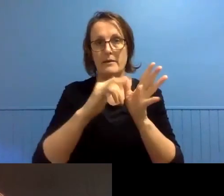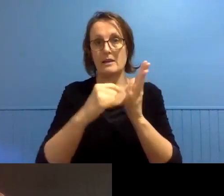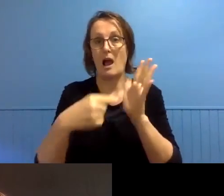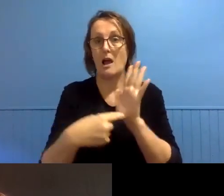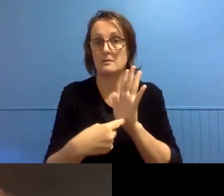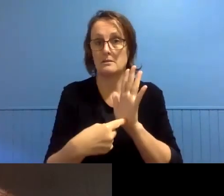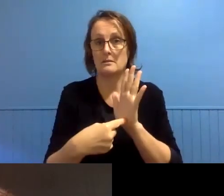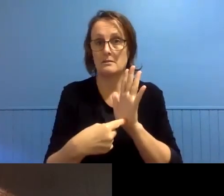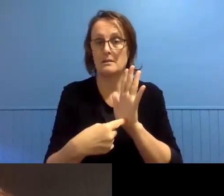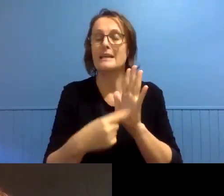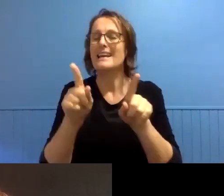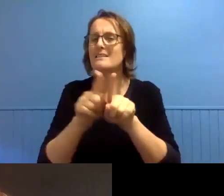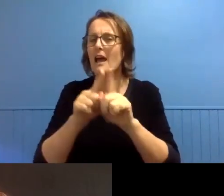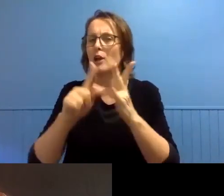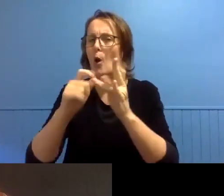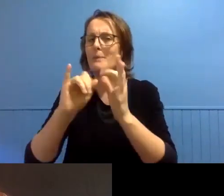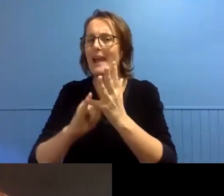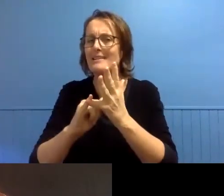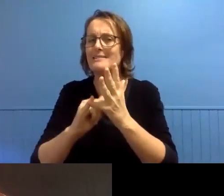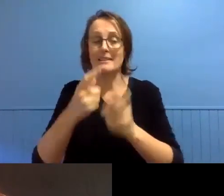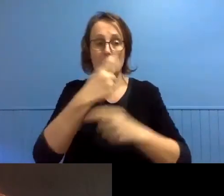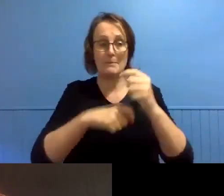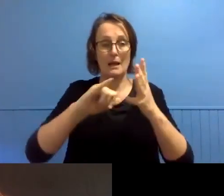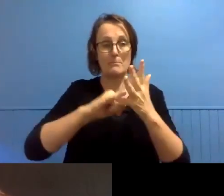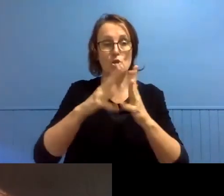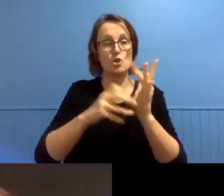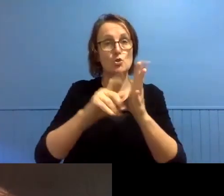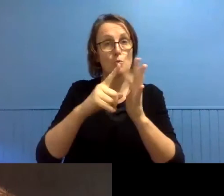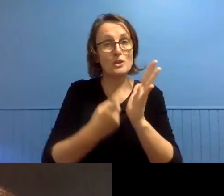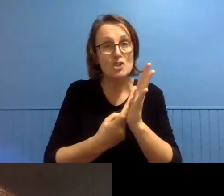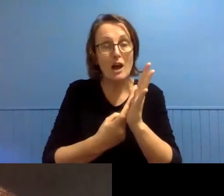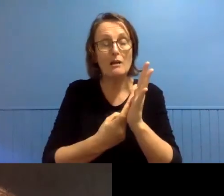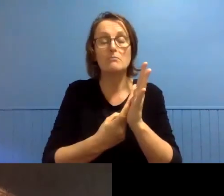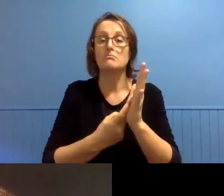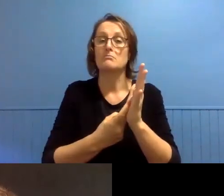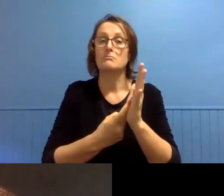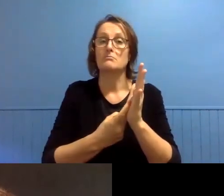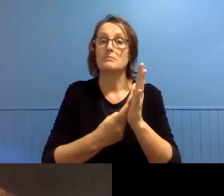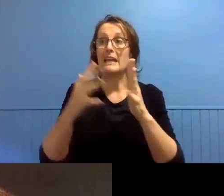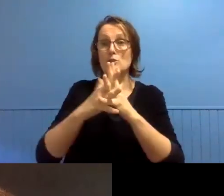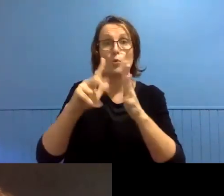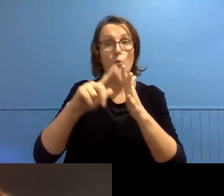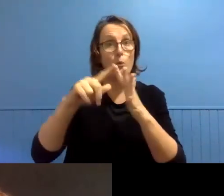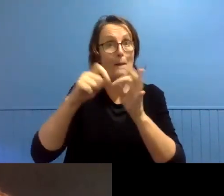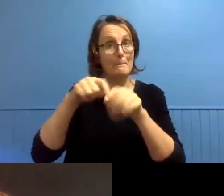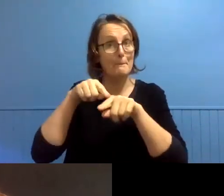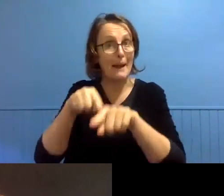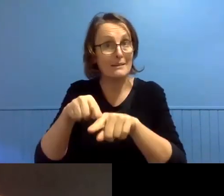it's like OBS, it becomes your switcher, a web-based piece of software. But what it lets you do is actually let people have the Wire